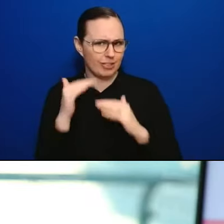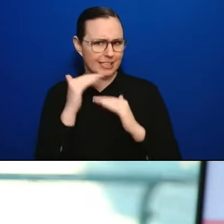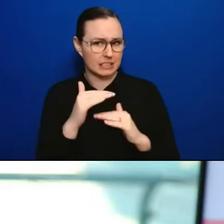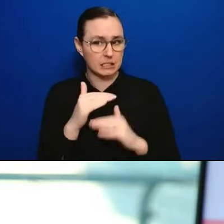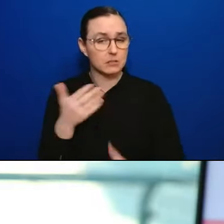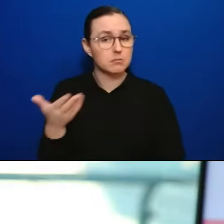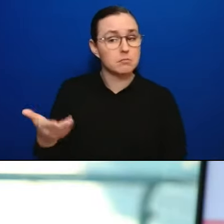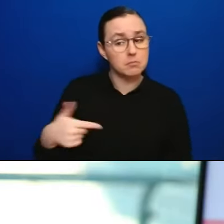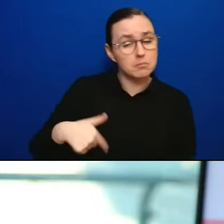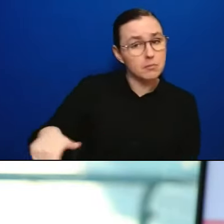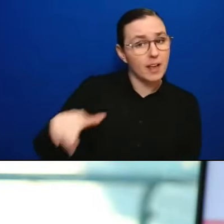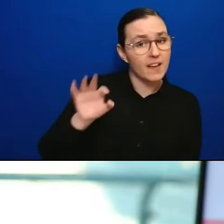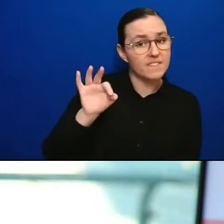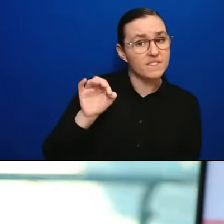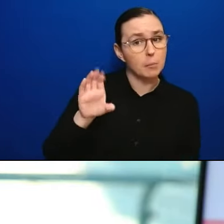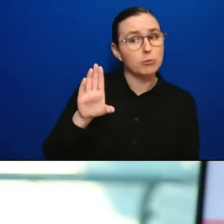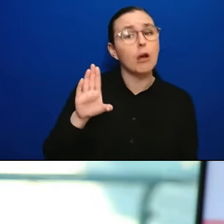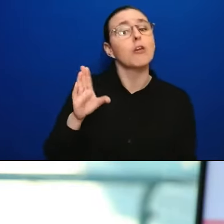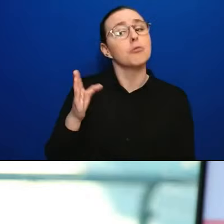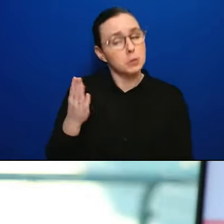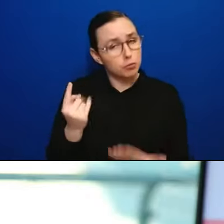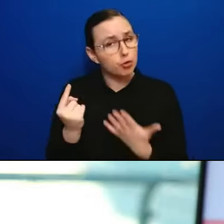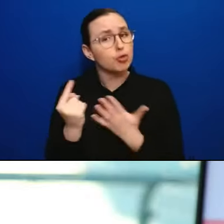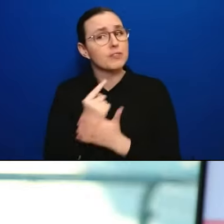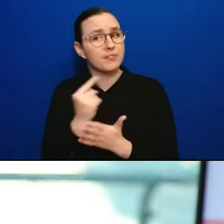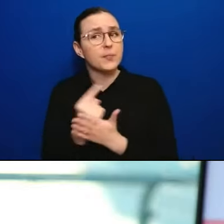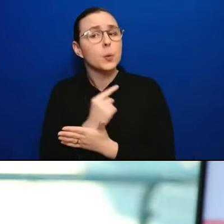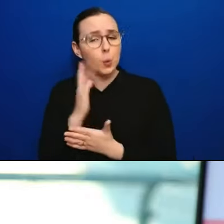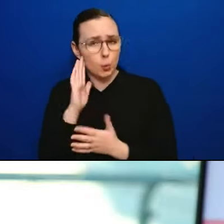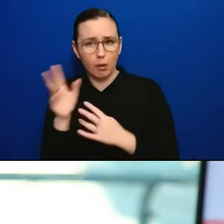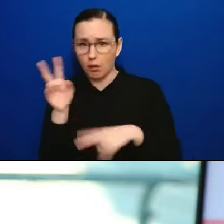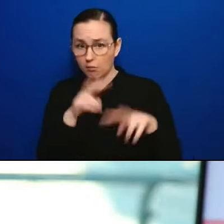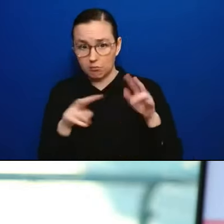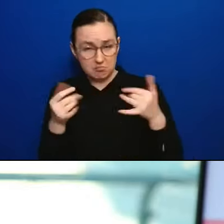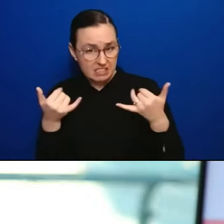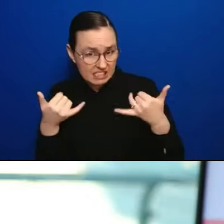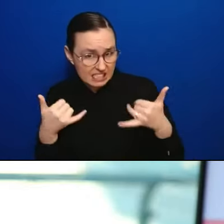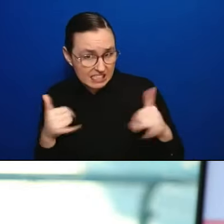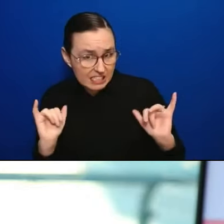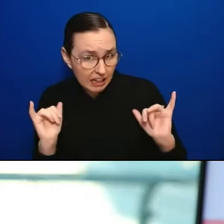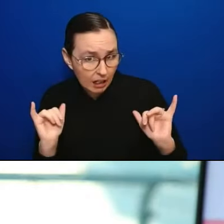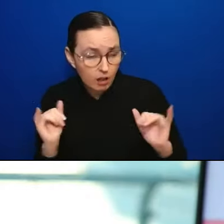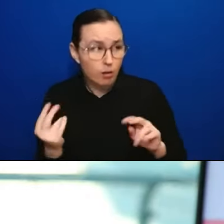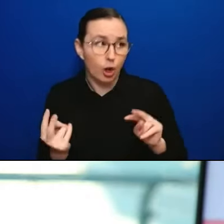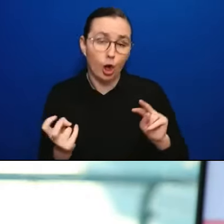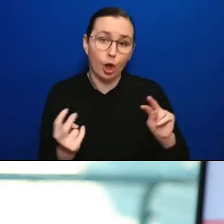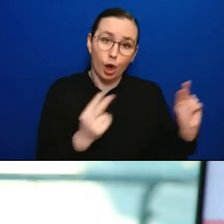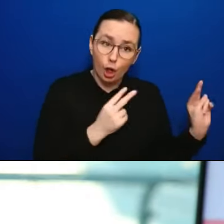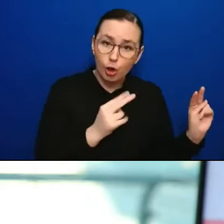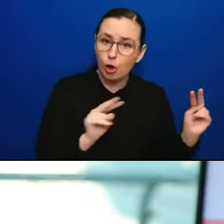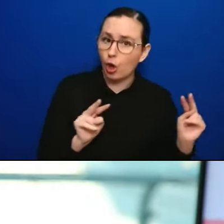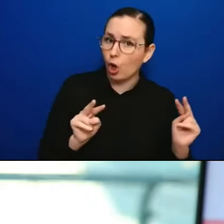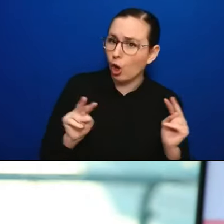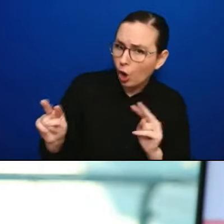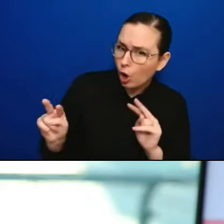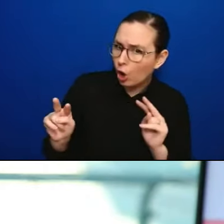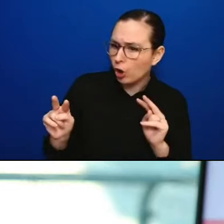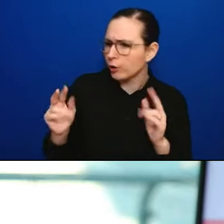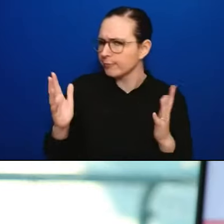events and gatherings that will be coming up for review in the middle of February.